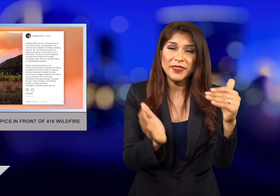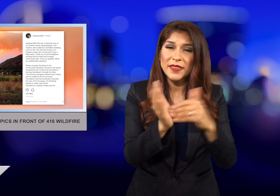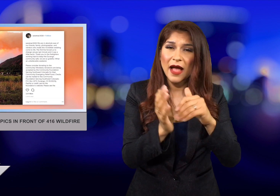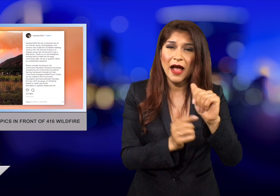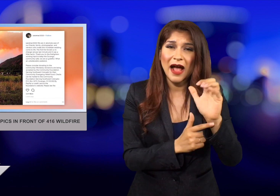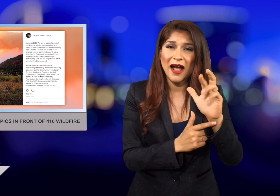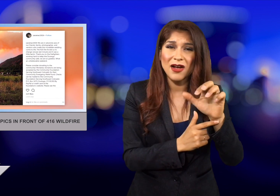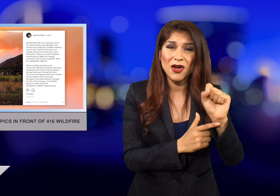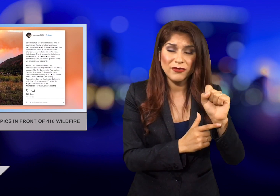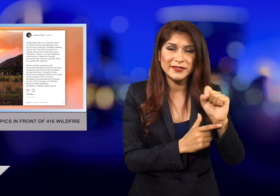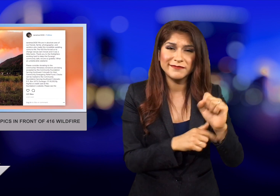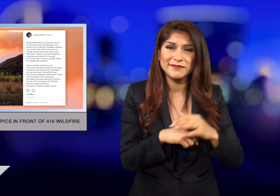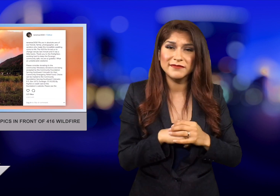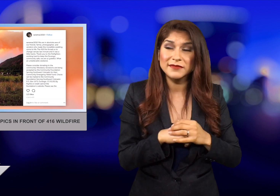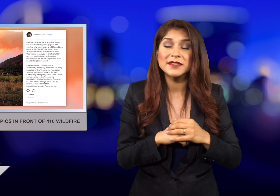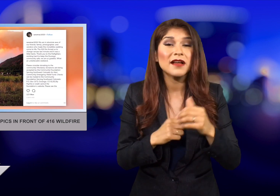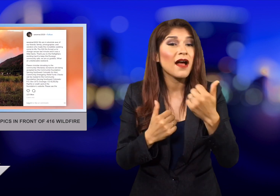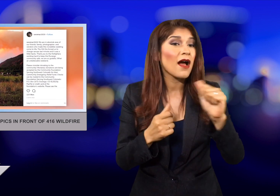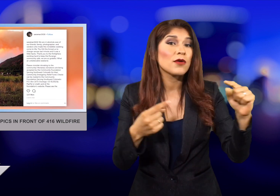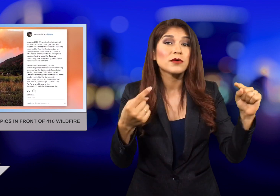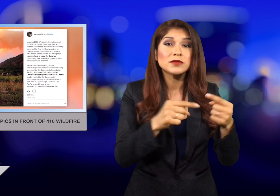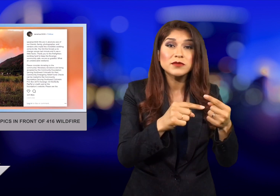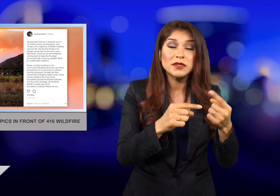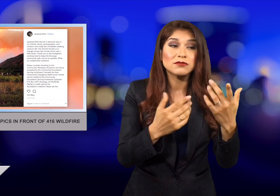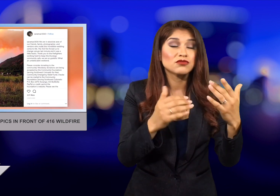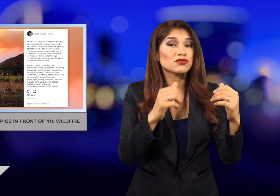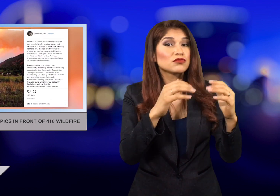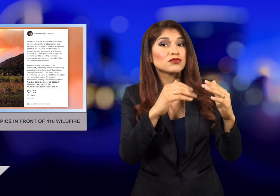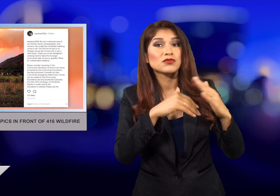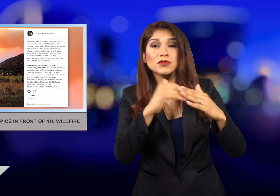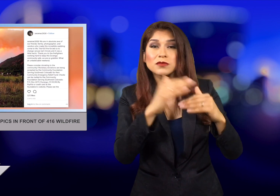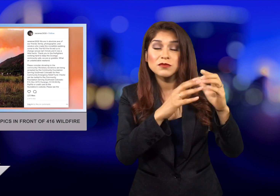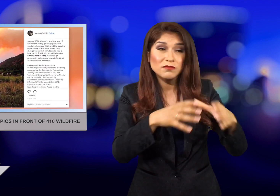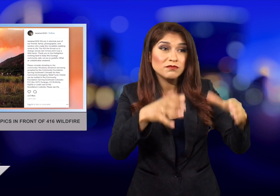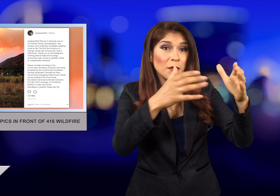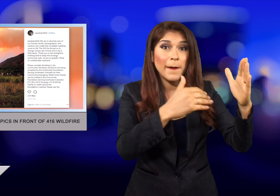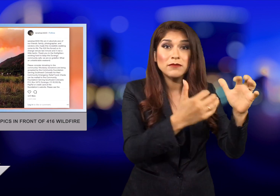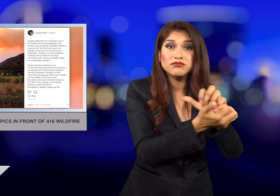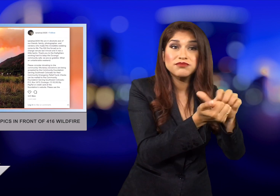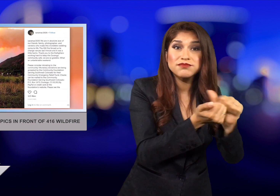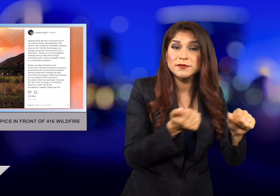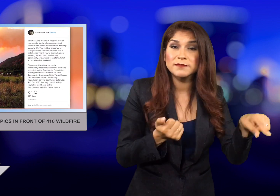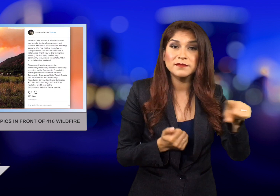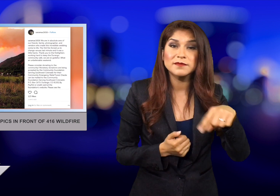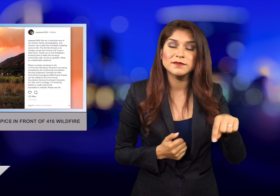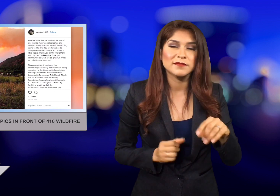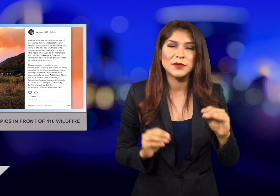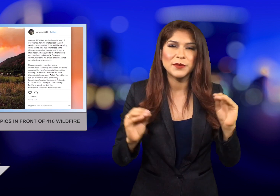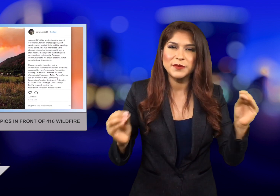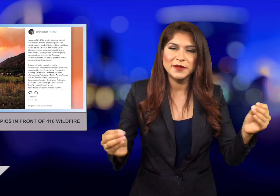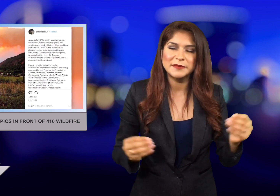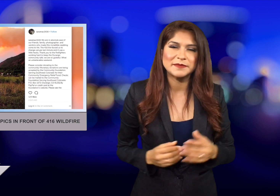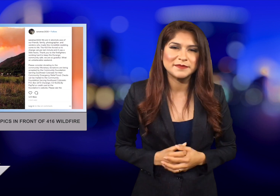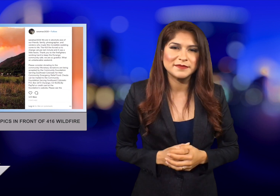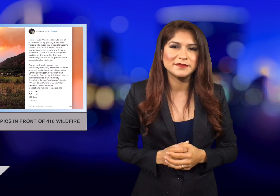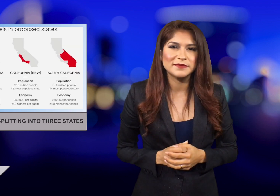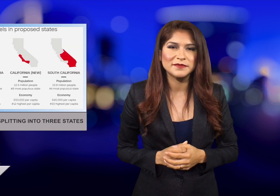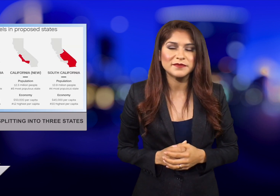23,000 acres and prompted mandatory evacuations.